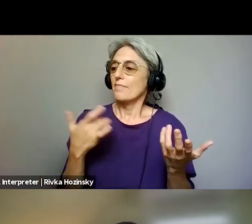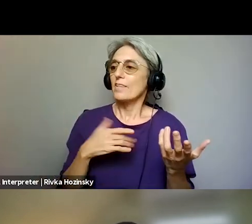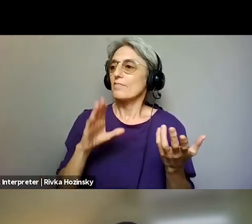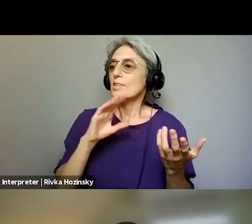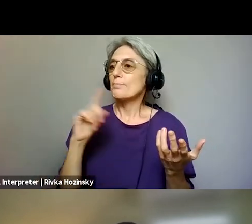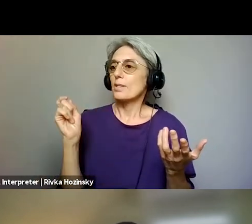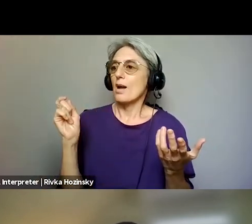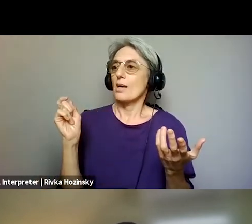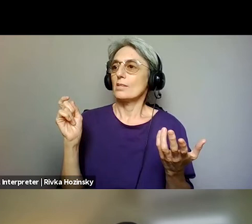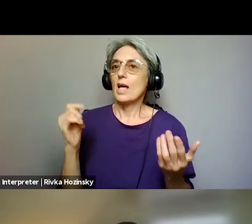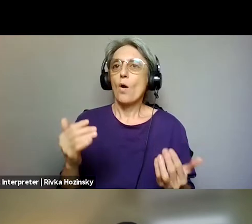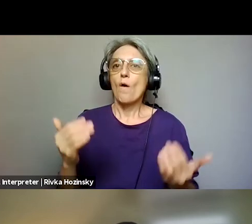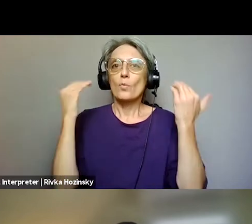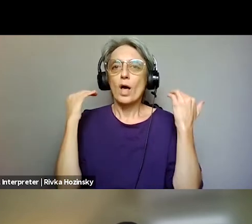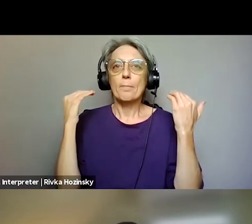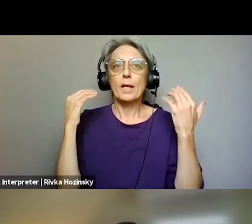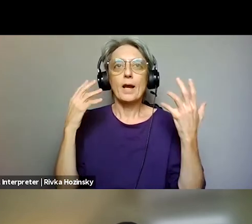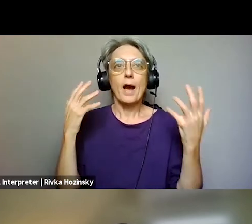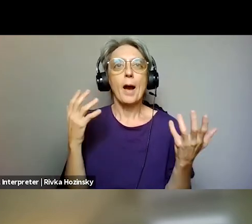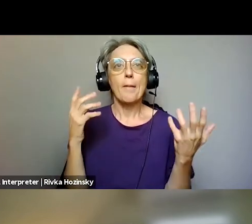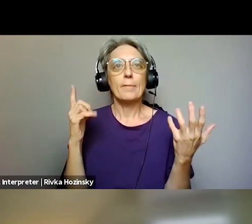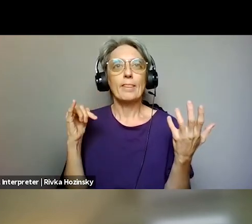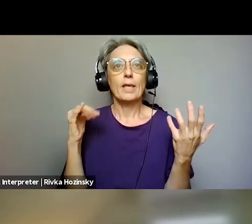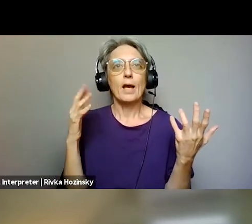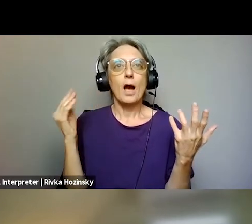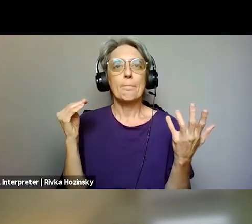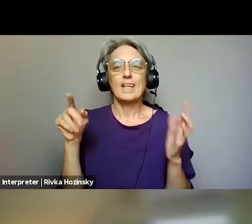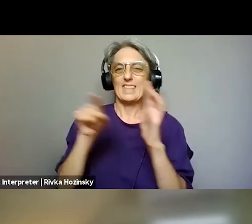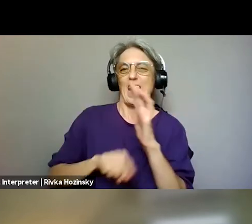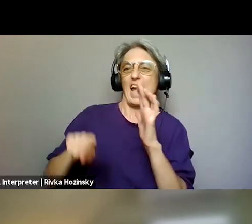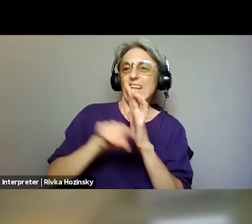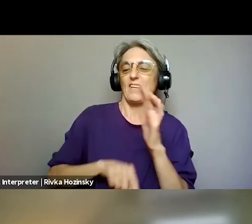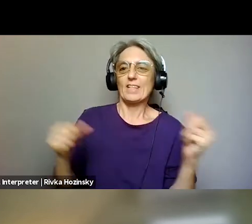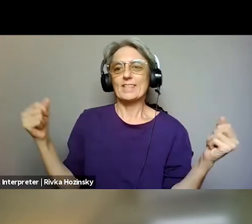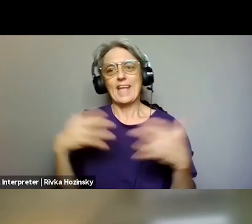negative and scary all of this is and we always talk about poor outcomes and